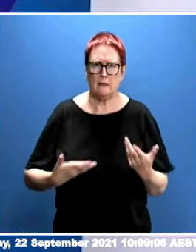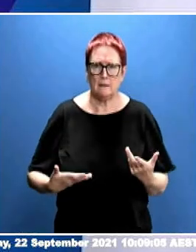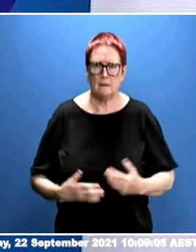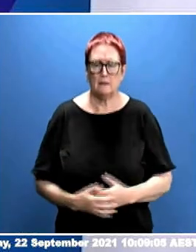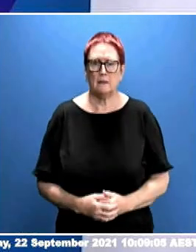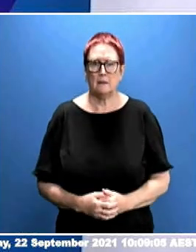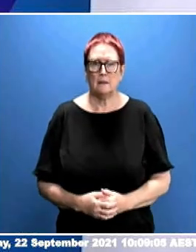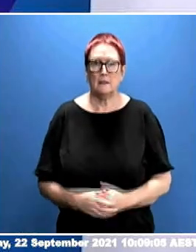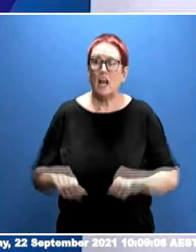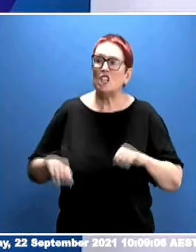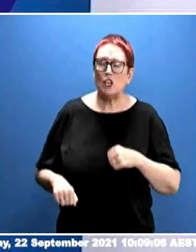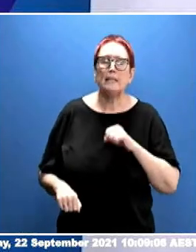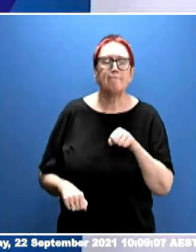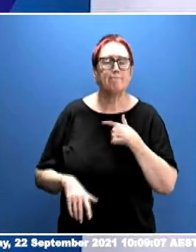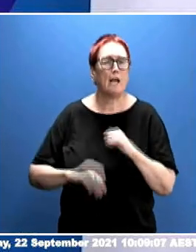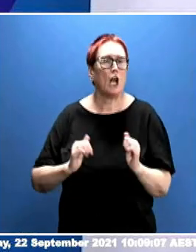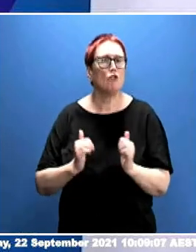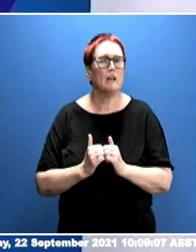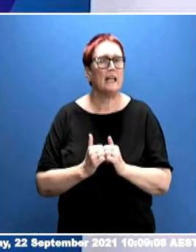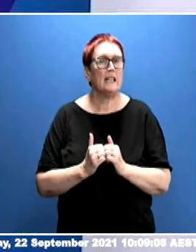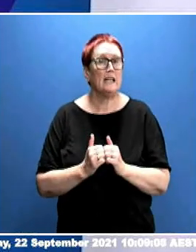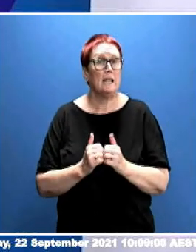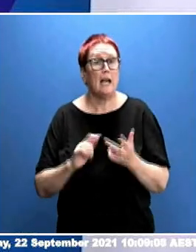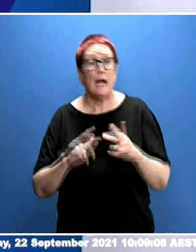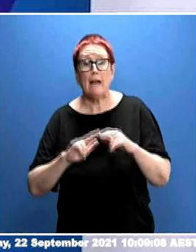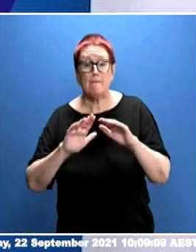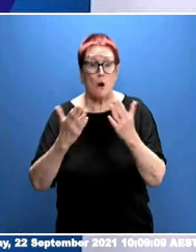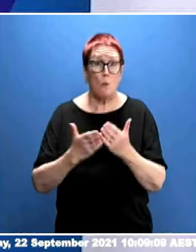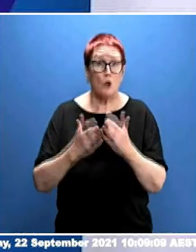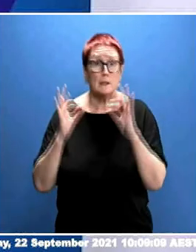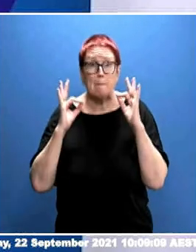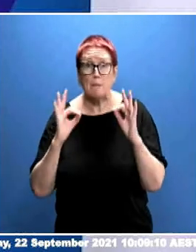I agree with you that in an ideal world everybody, including